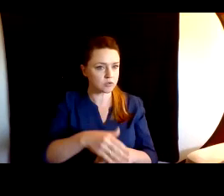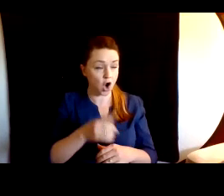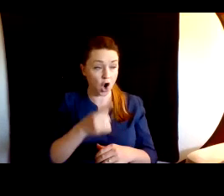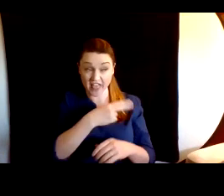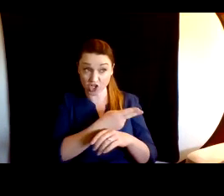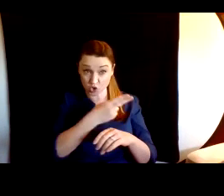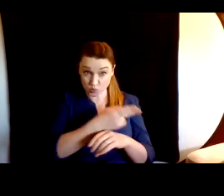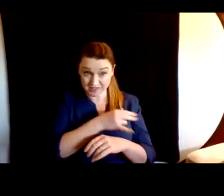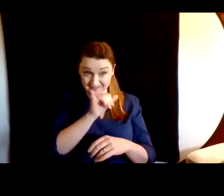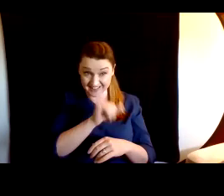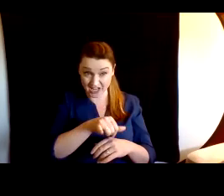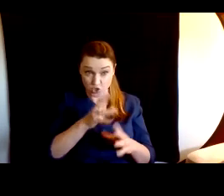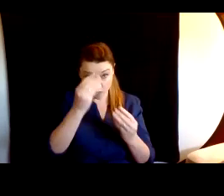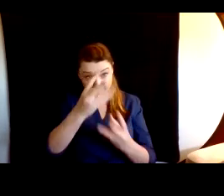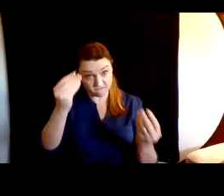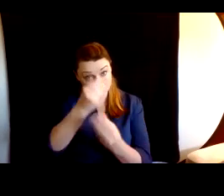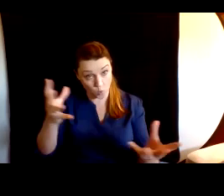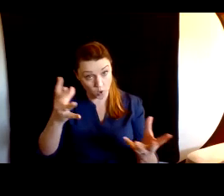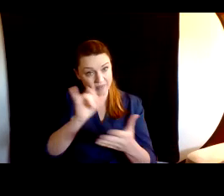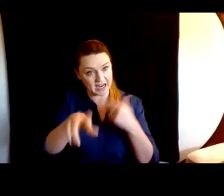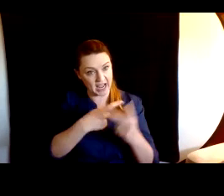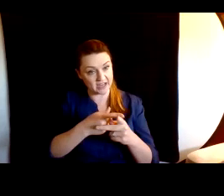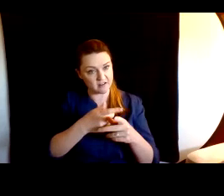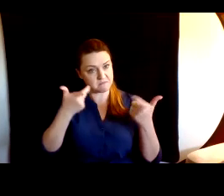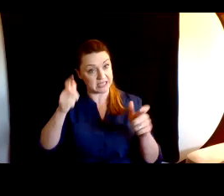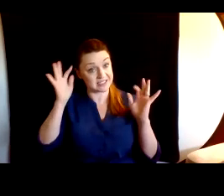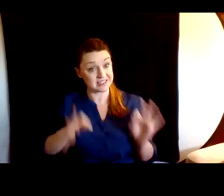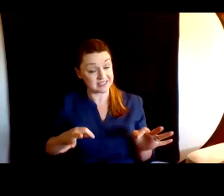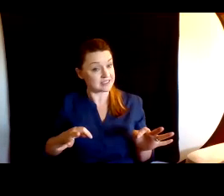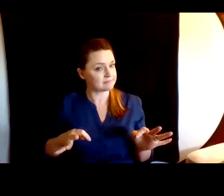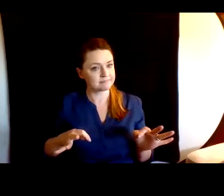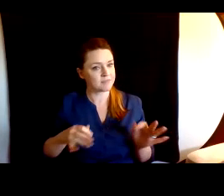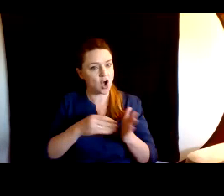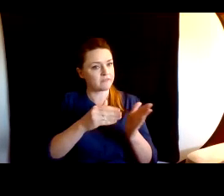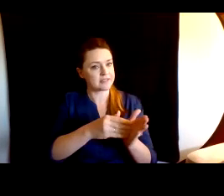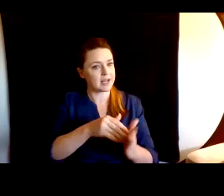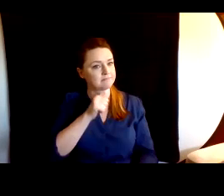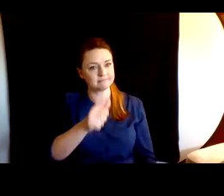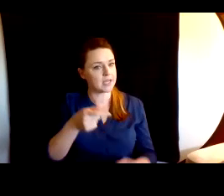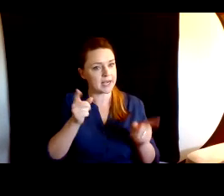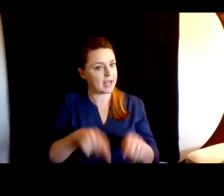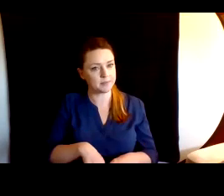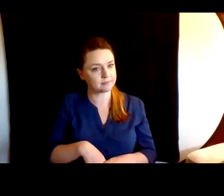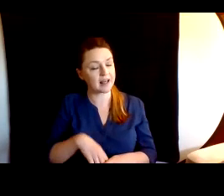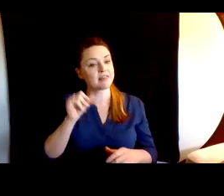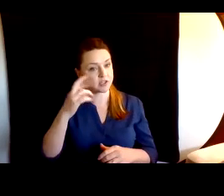to inform those types of decisions? And a lot of times that is not happening, and that's why we're having this type of discussion today.